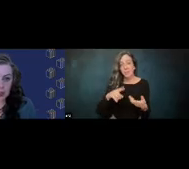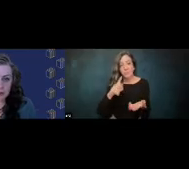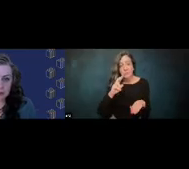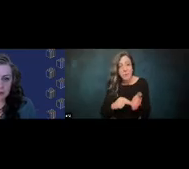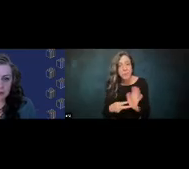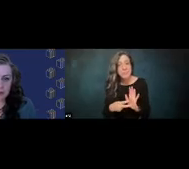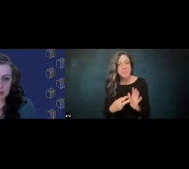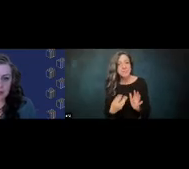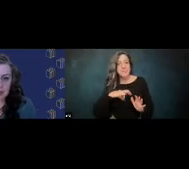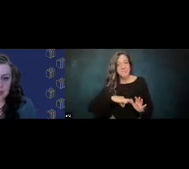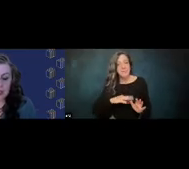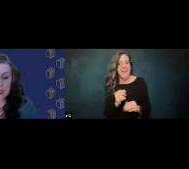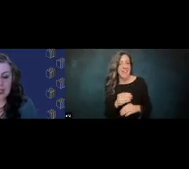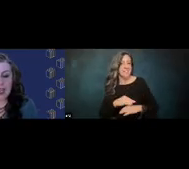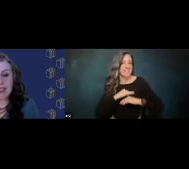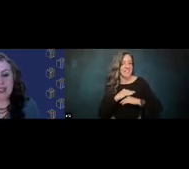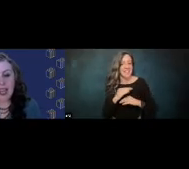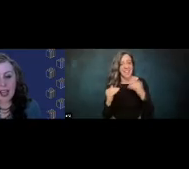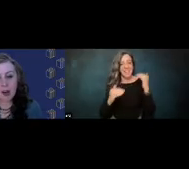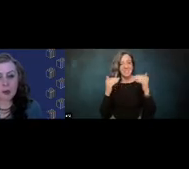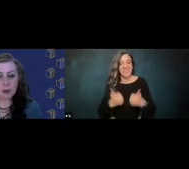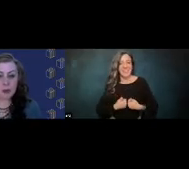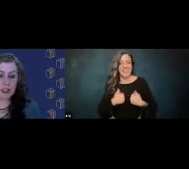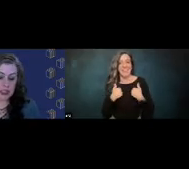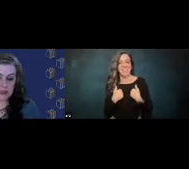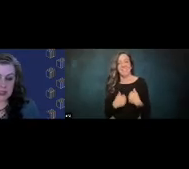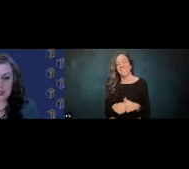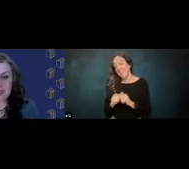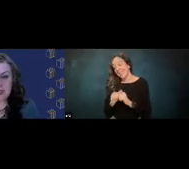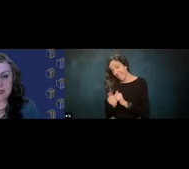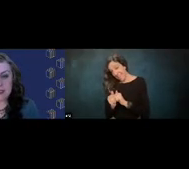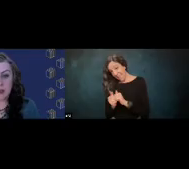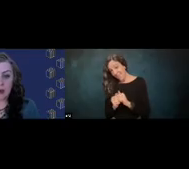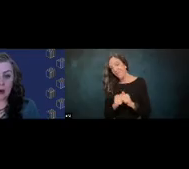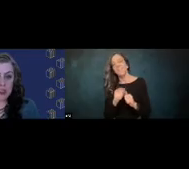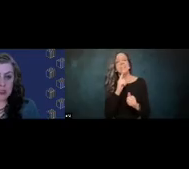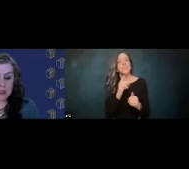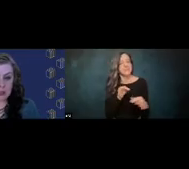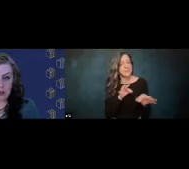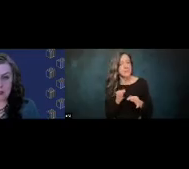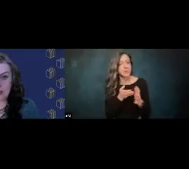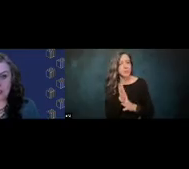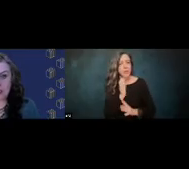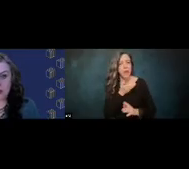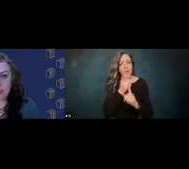adulthood. And the how we will achieve this is detailed through our mission statement